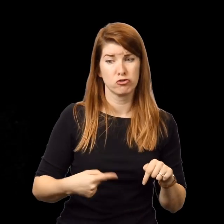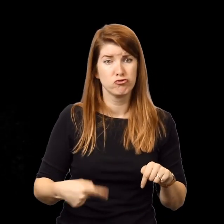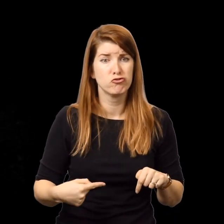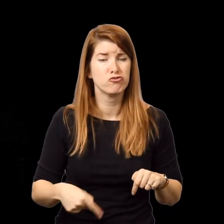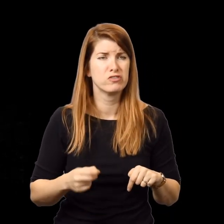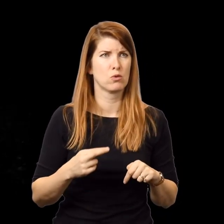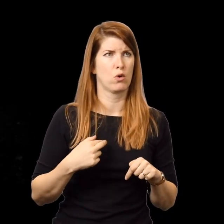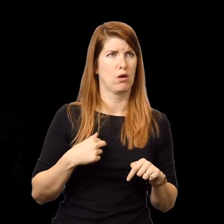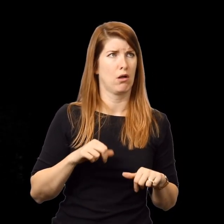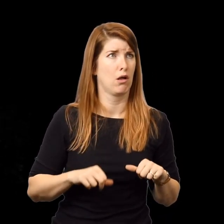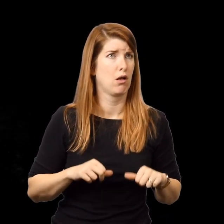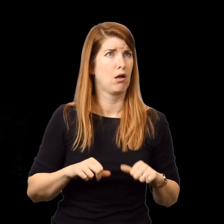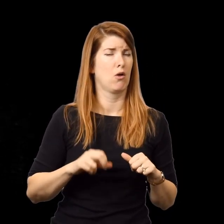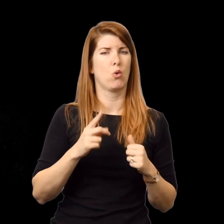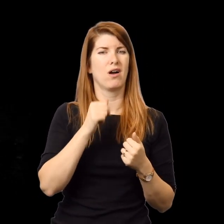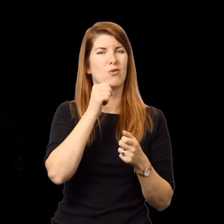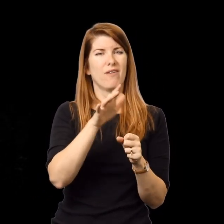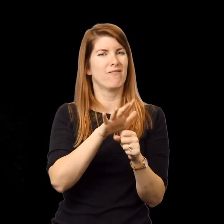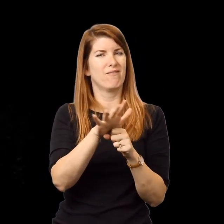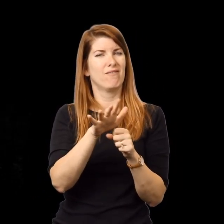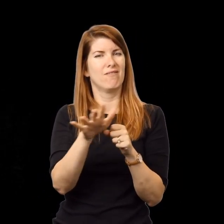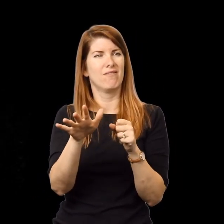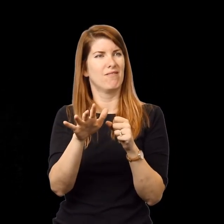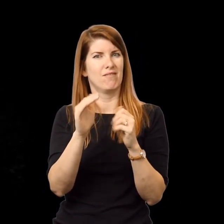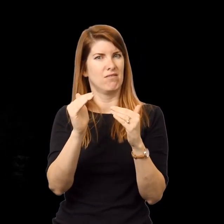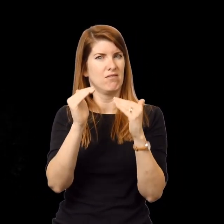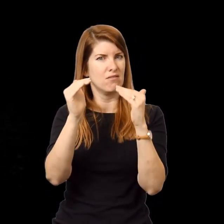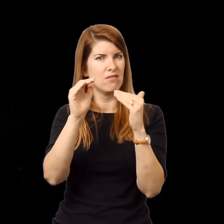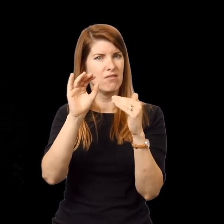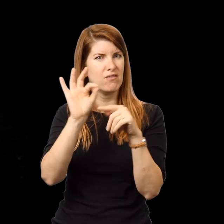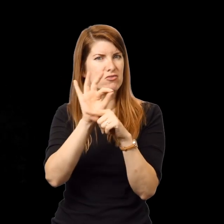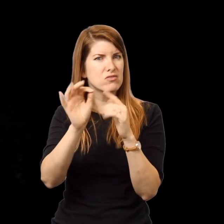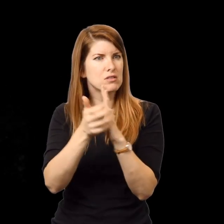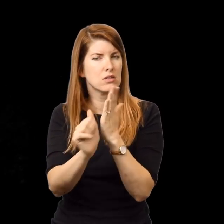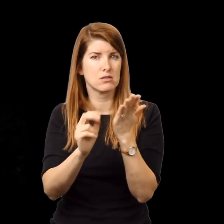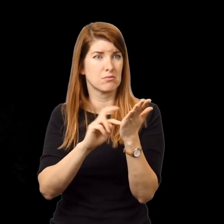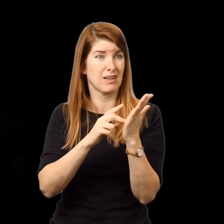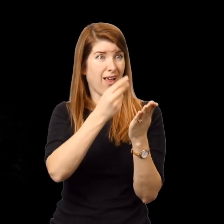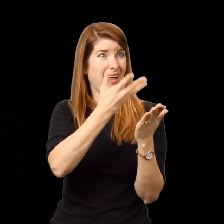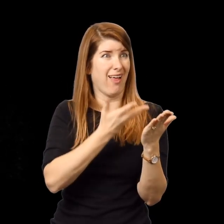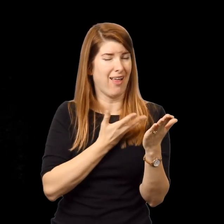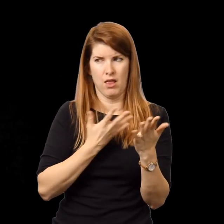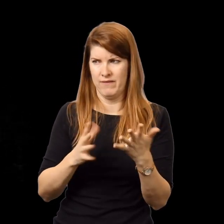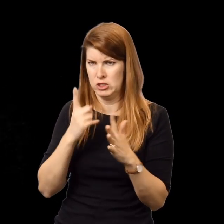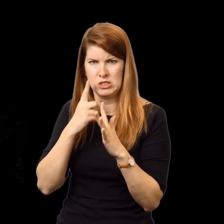because I'm too nervous or because I don't have adequately developed executive function skills. I can't get anything done.